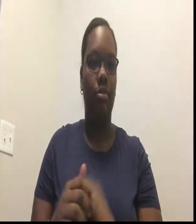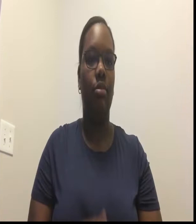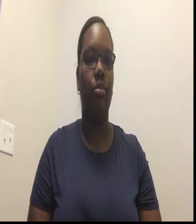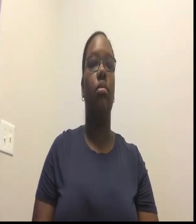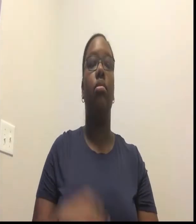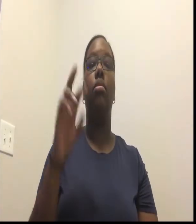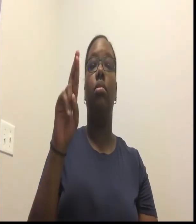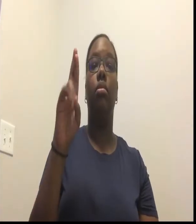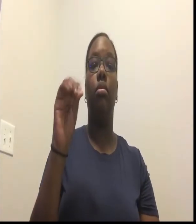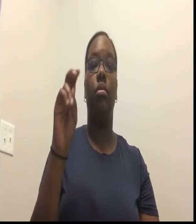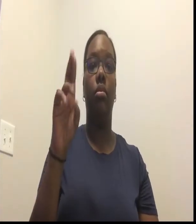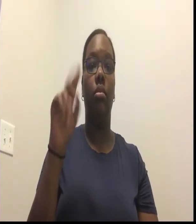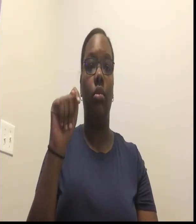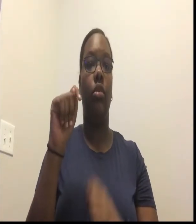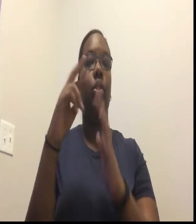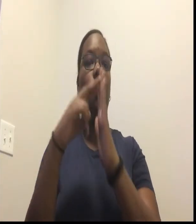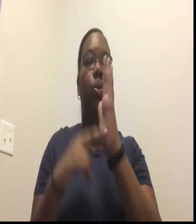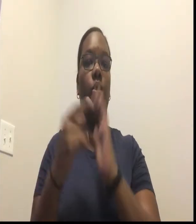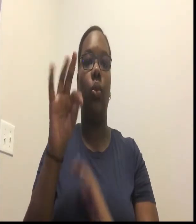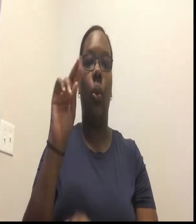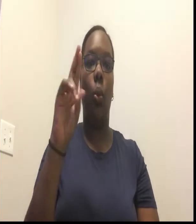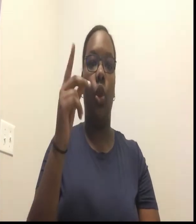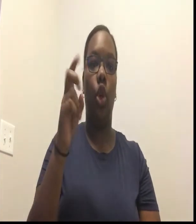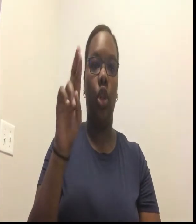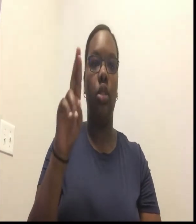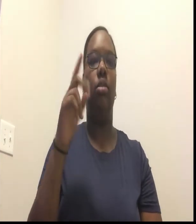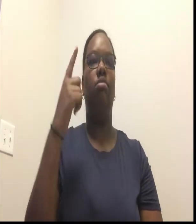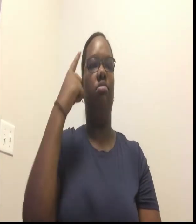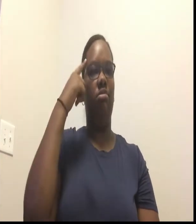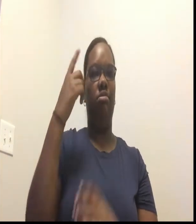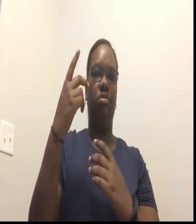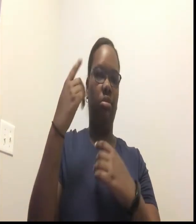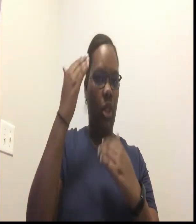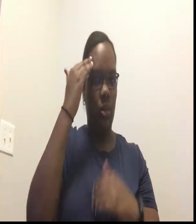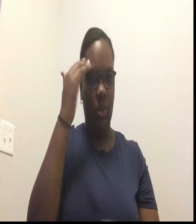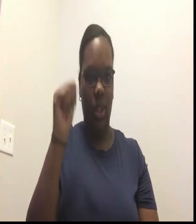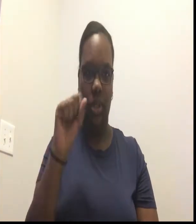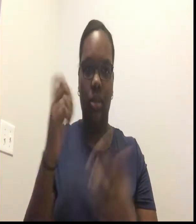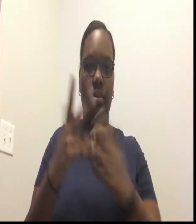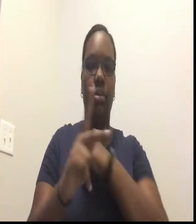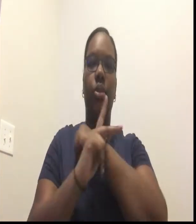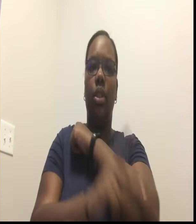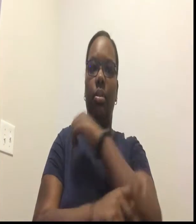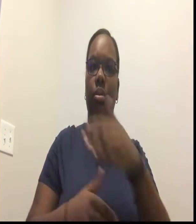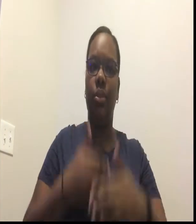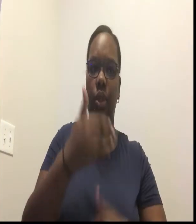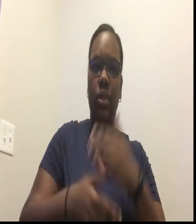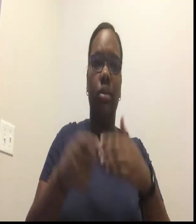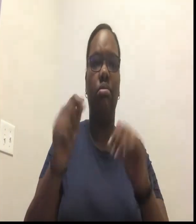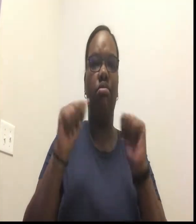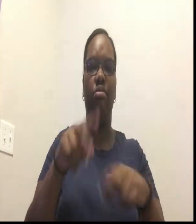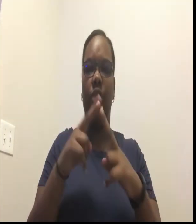helpful. It can be both tedious and useful. So what's Robert's Rules of Order anyway?